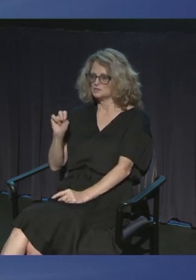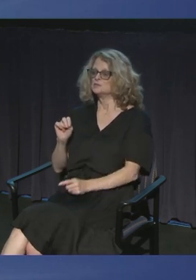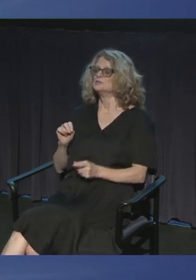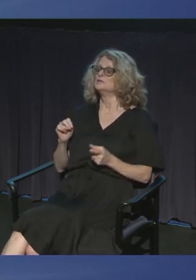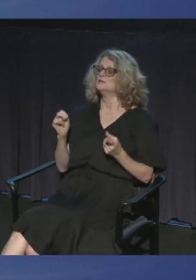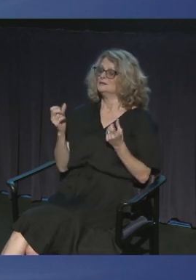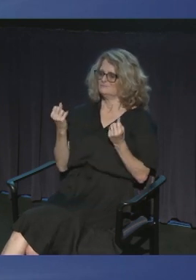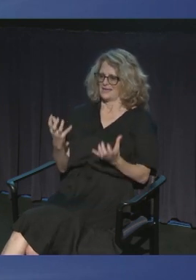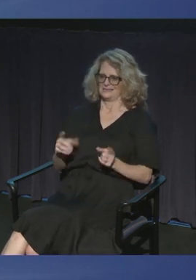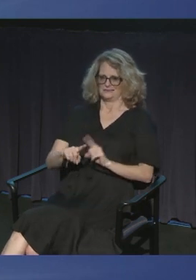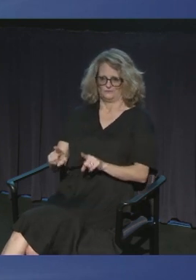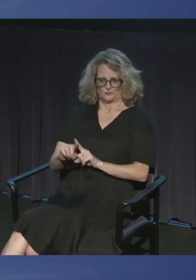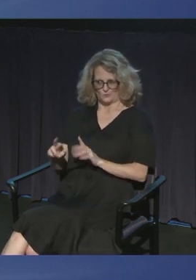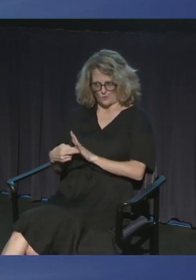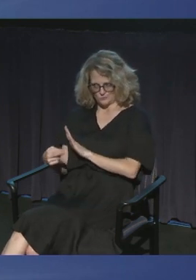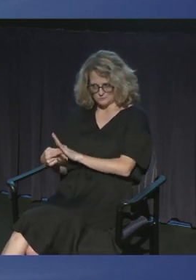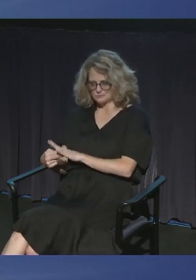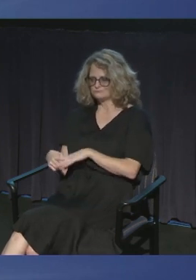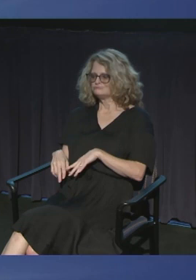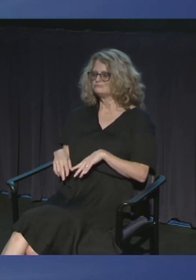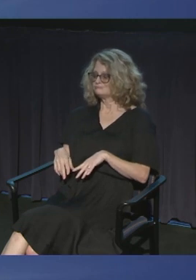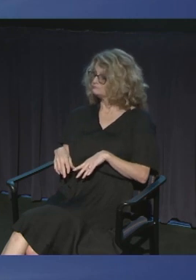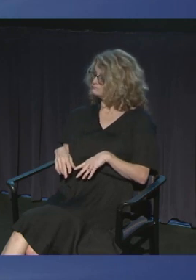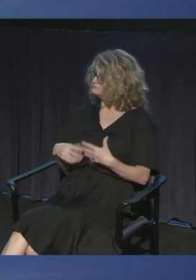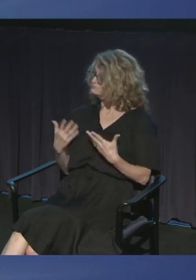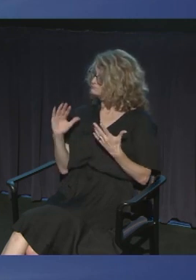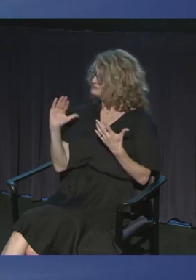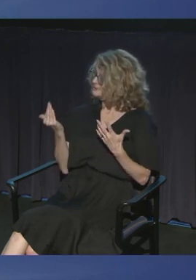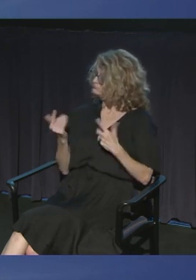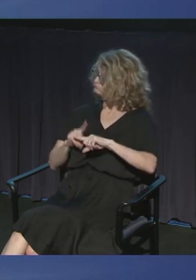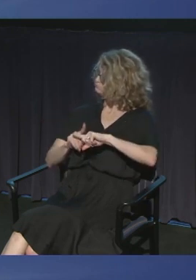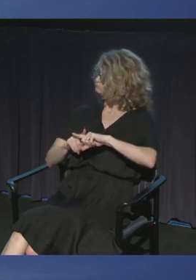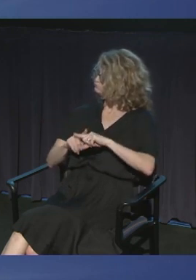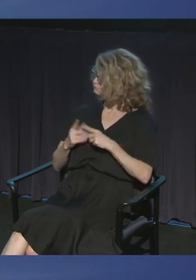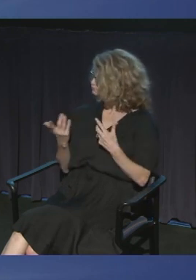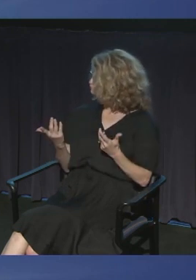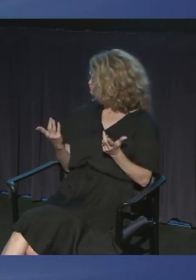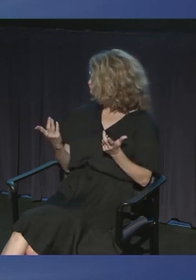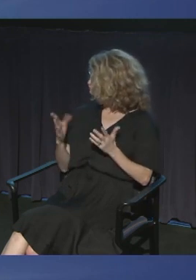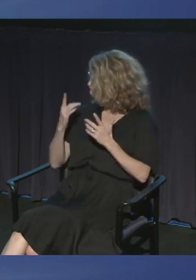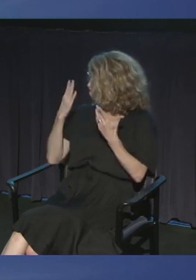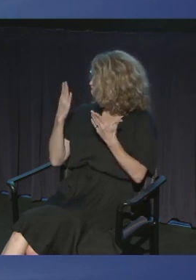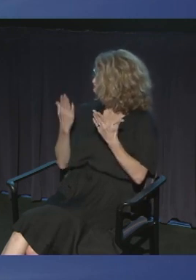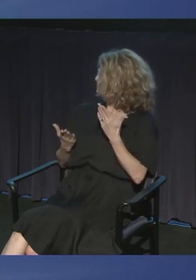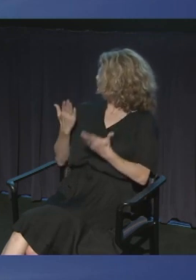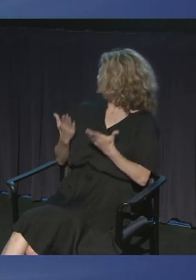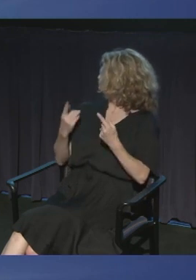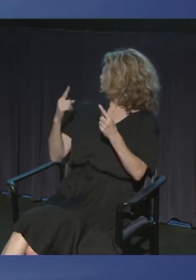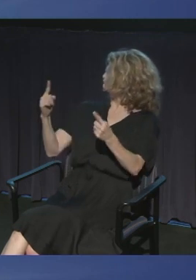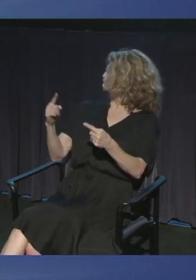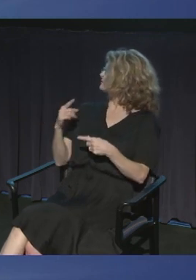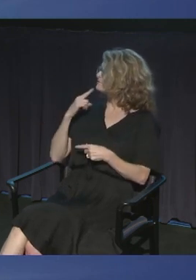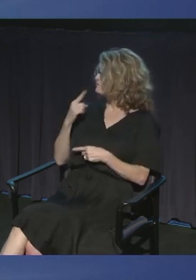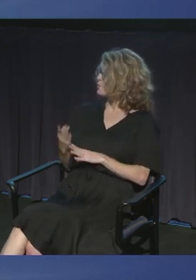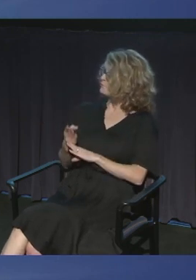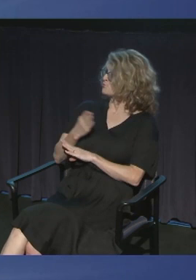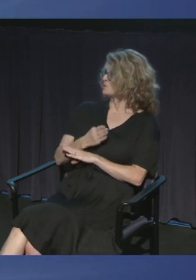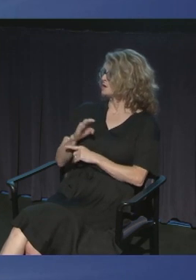HAVE MANY DIFFERENT ROLES, INCLUDING PROMISING EFFECTS IN